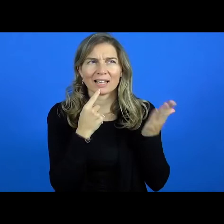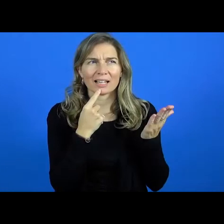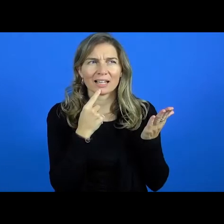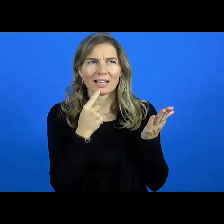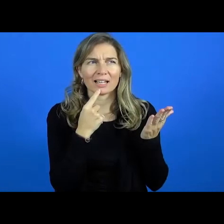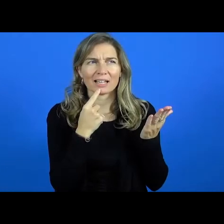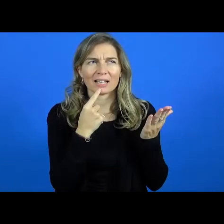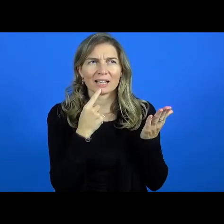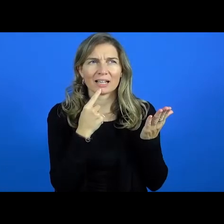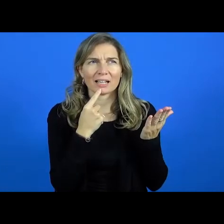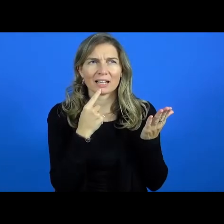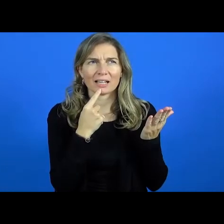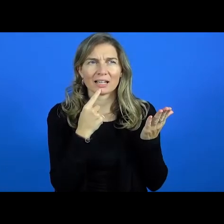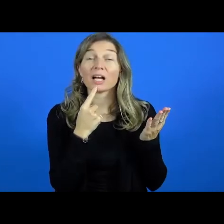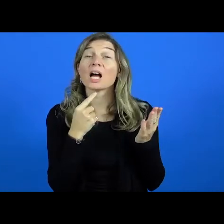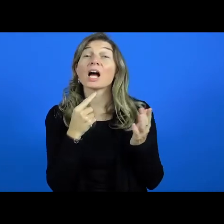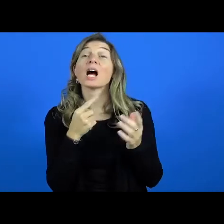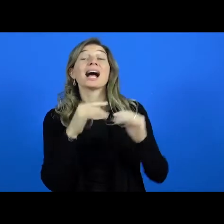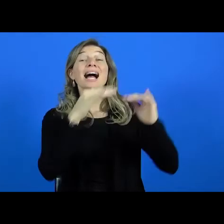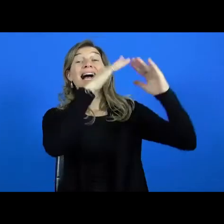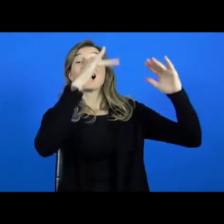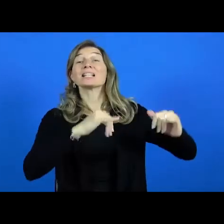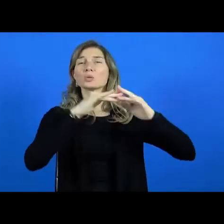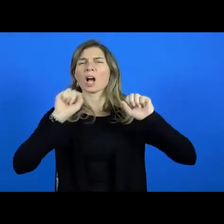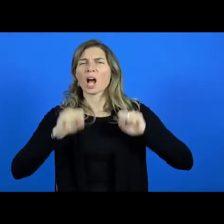to the European Ombudsman, so institutions, bodies and agencies.